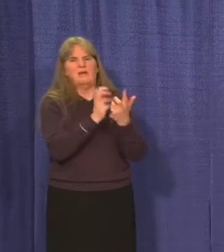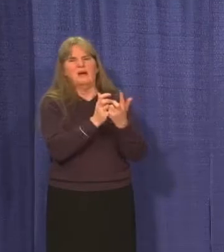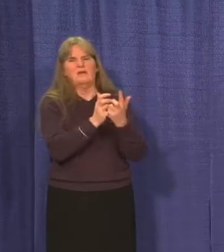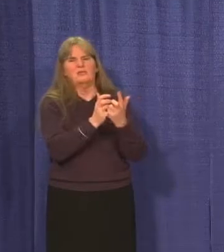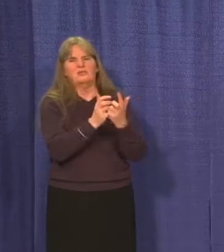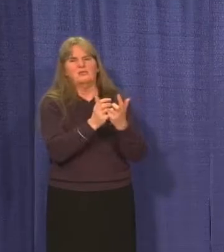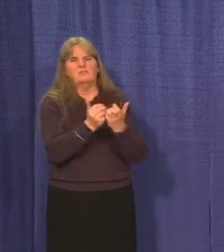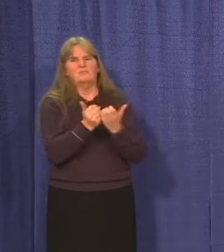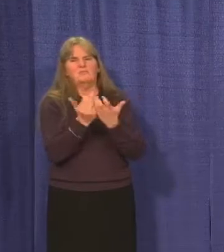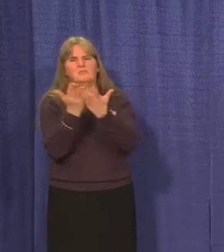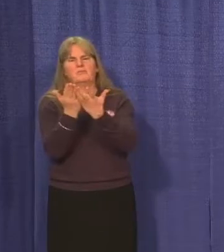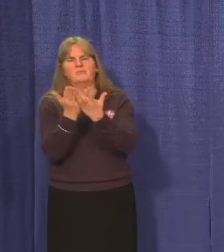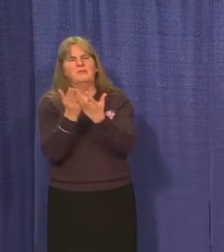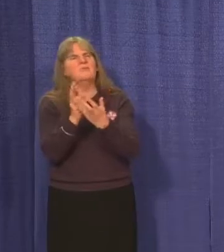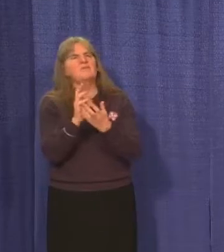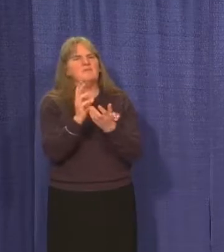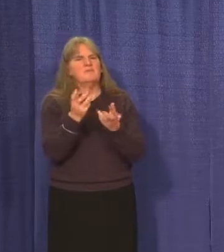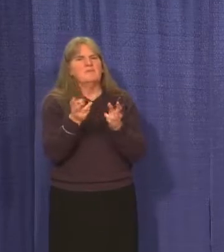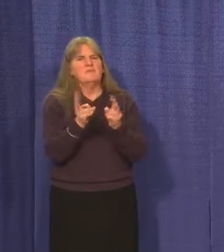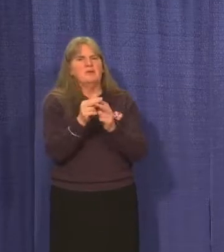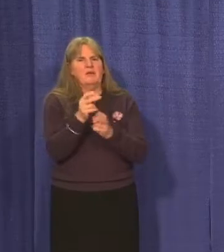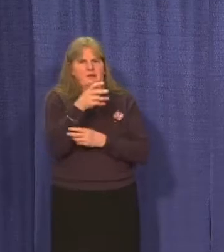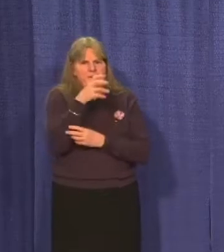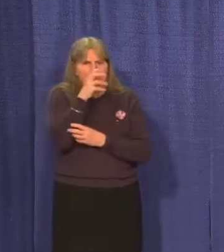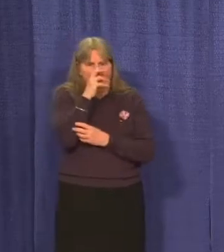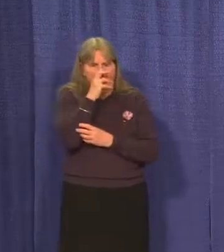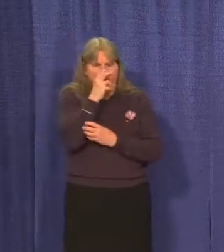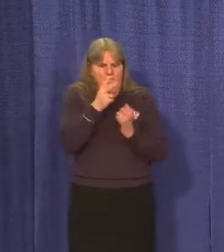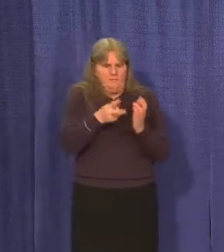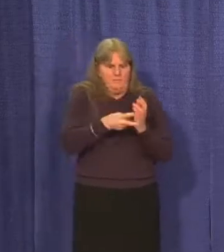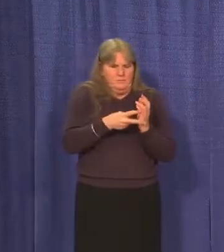because the conditions are so strict for storage, for keeping